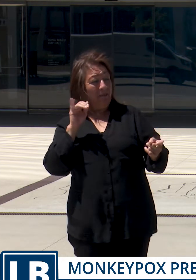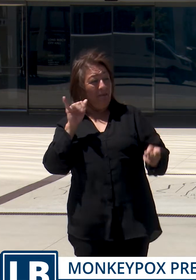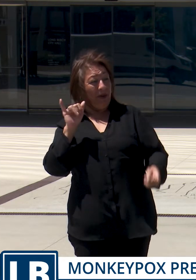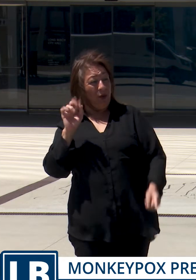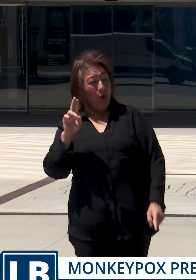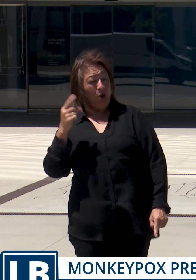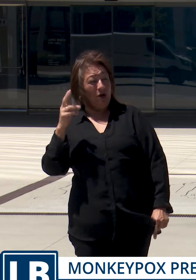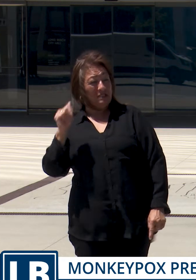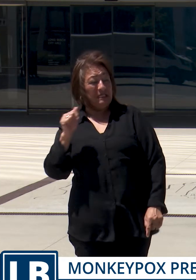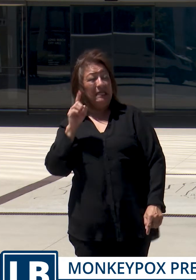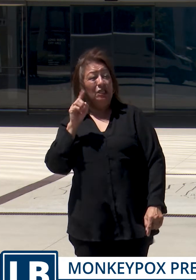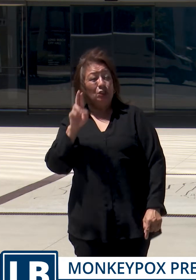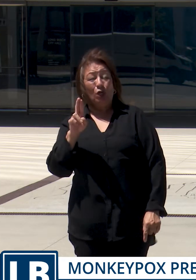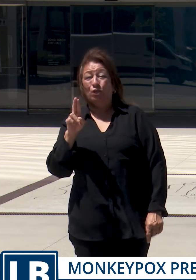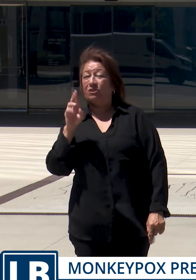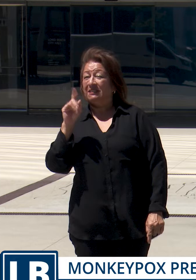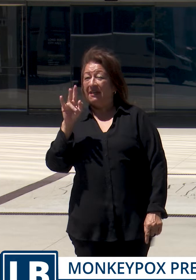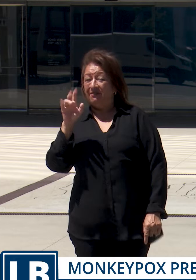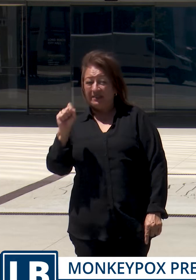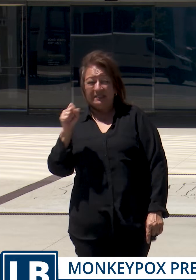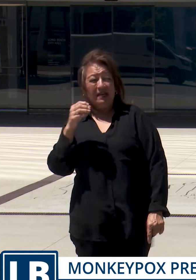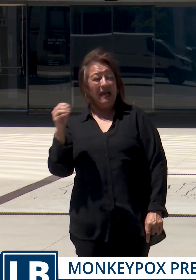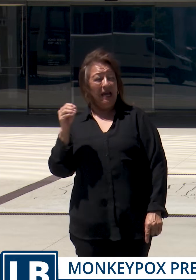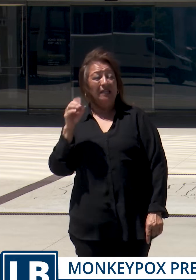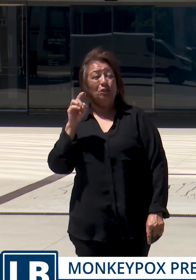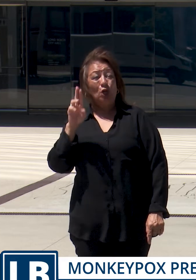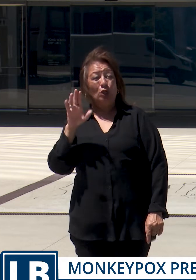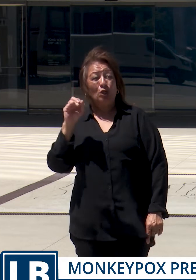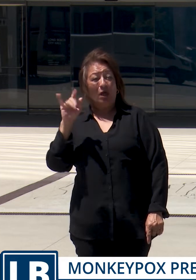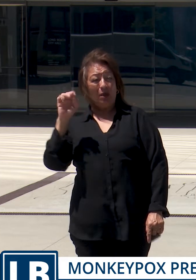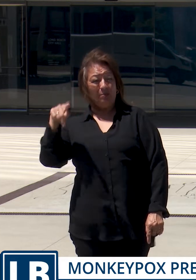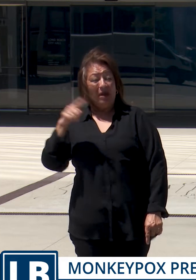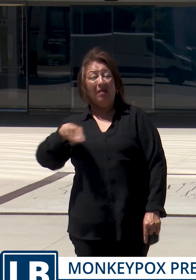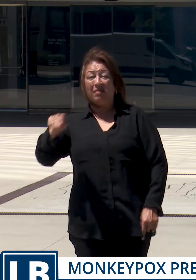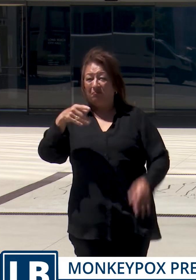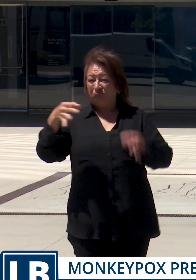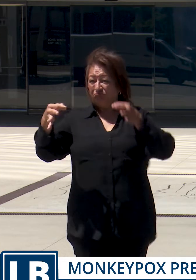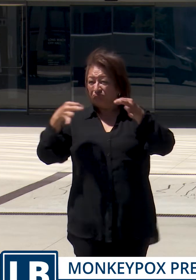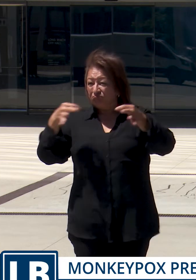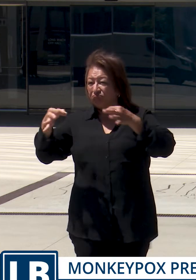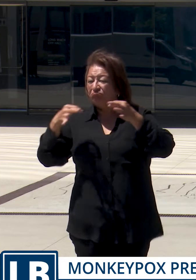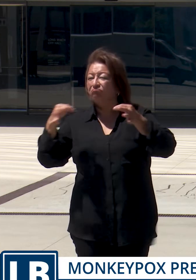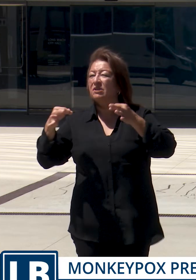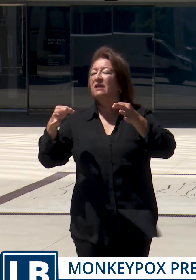davis yela director kelly jalapen explicado la situacion de la virguela del monto in long beach